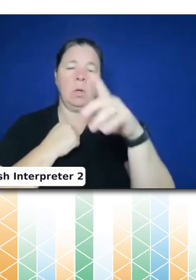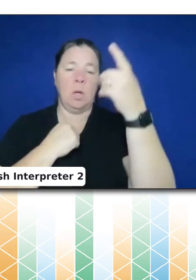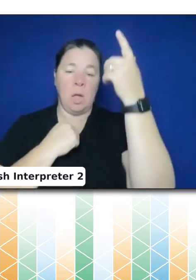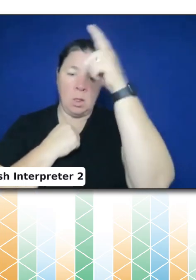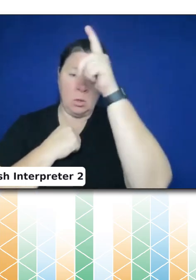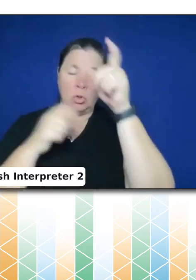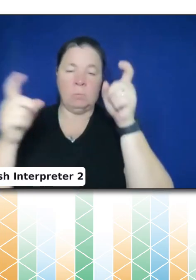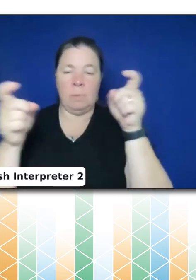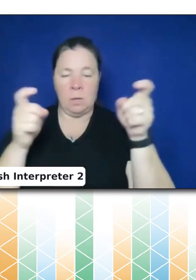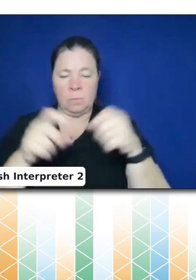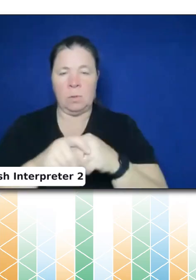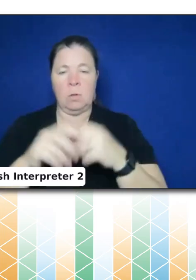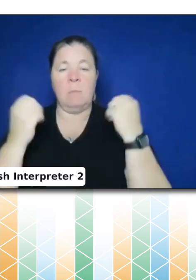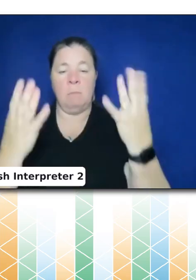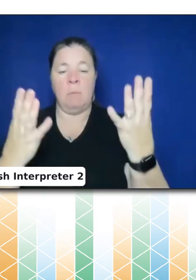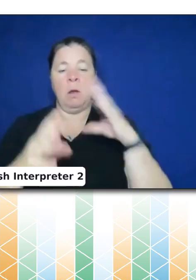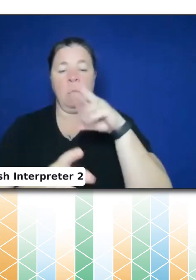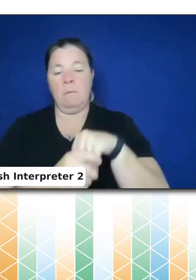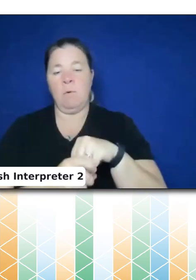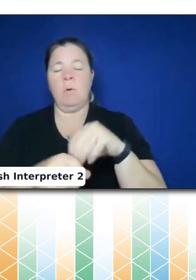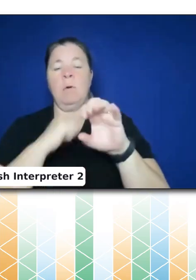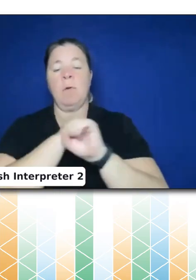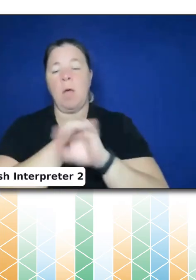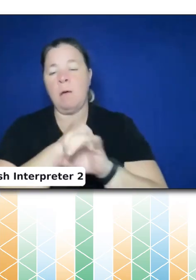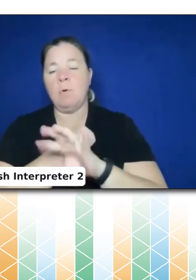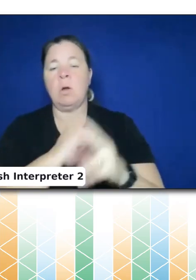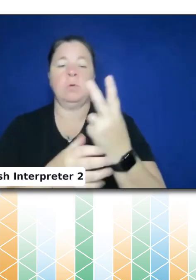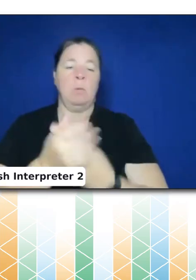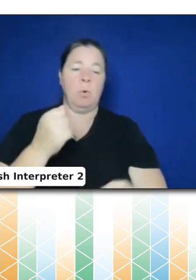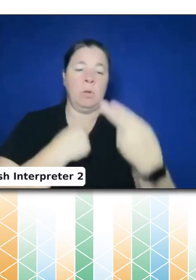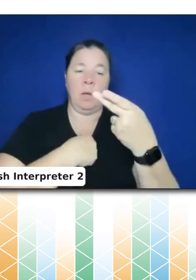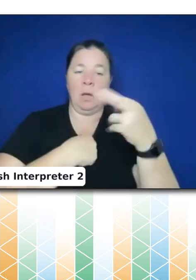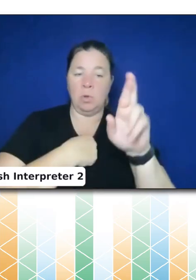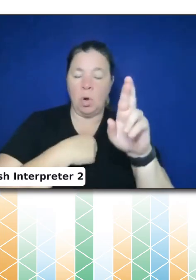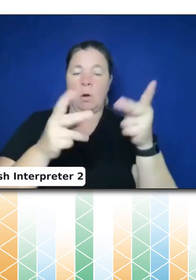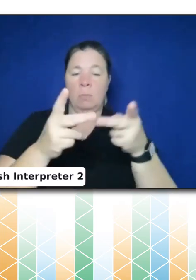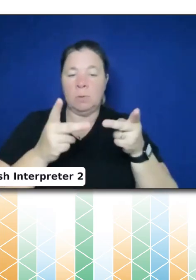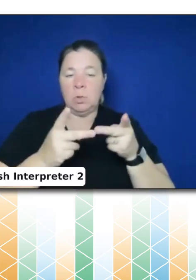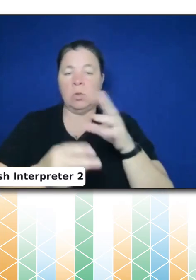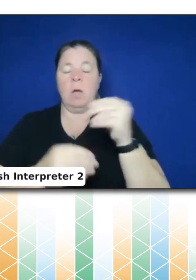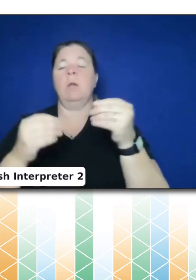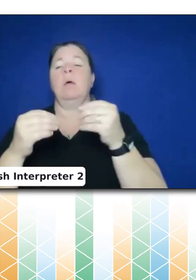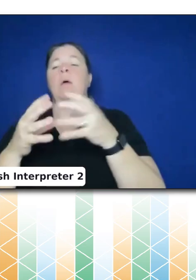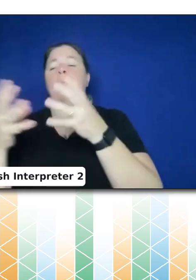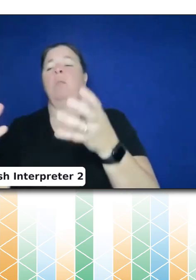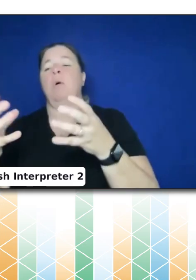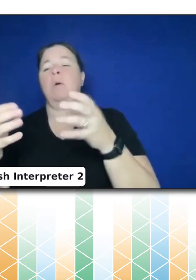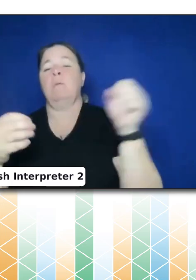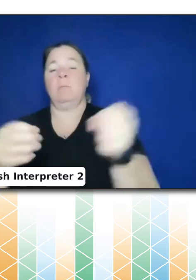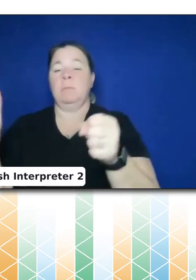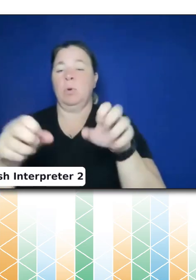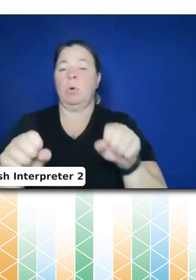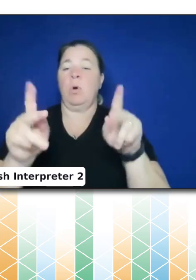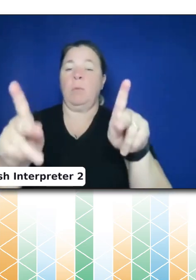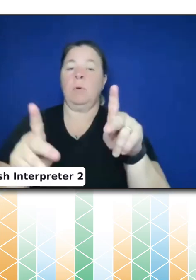Quite a lot of it involved advertising, both HR positions plus quite a lot of different procurement opportunities and, uh, tenders.